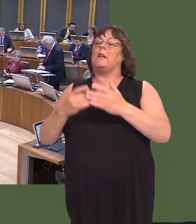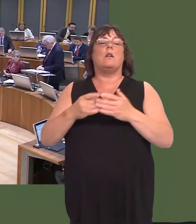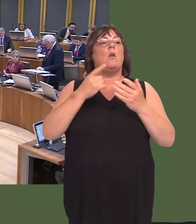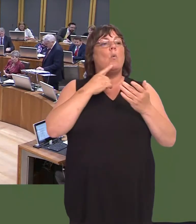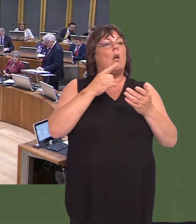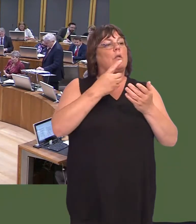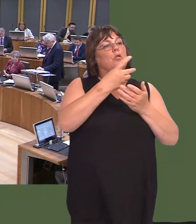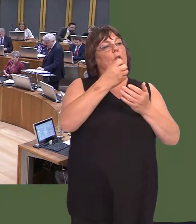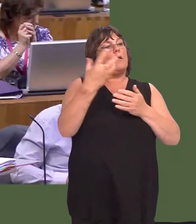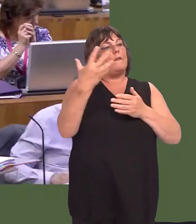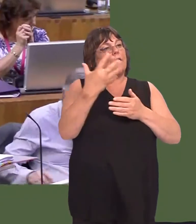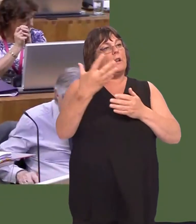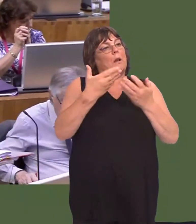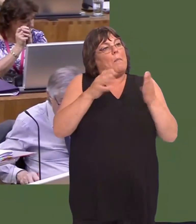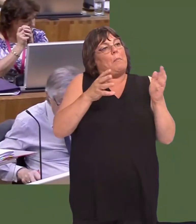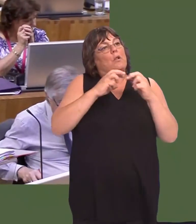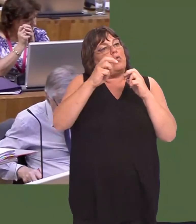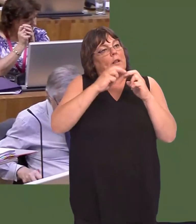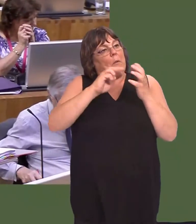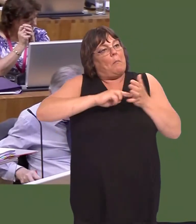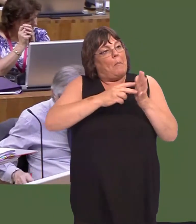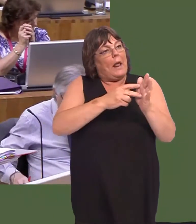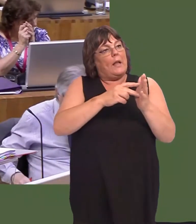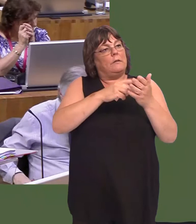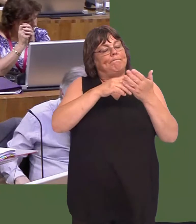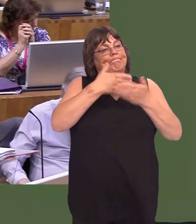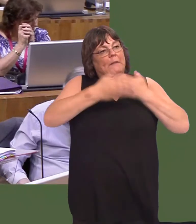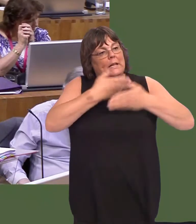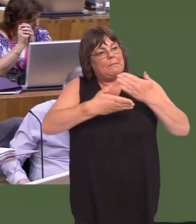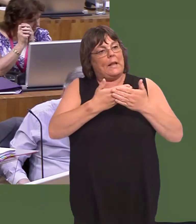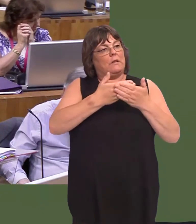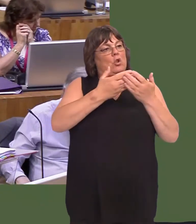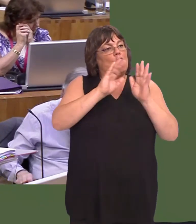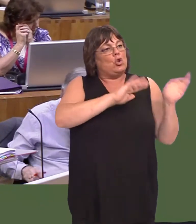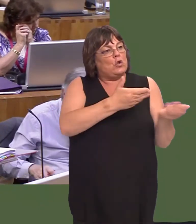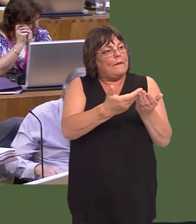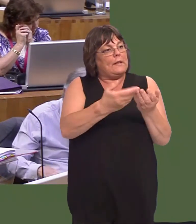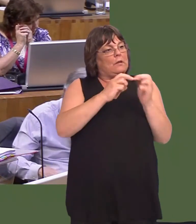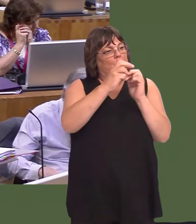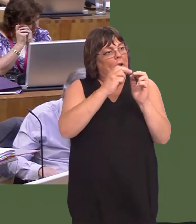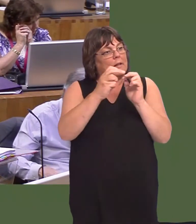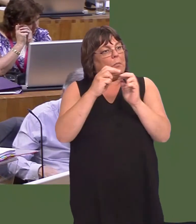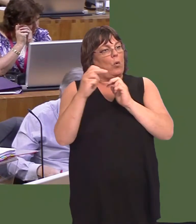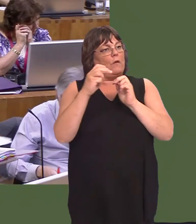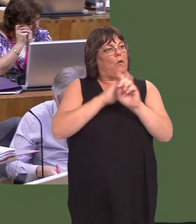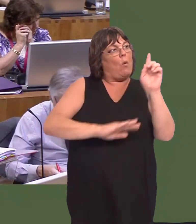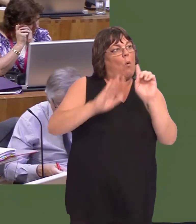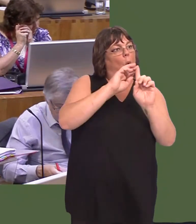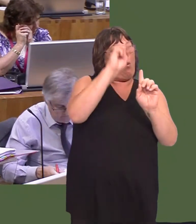plan, published in 2015, sets out investment for transport and infrastructure and services for 2015-20 across all parts of Wales.